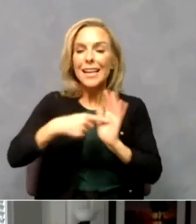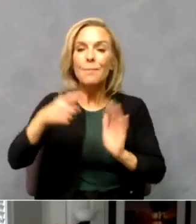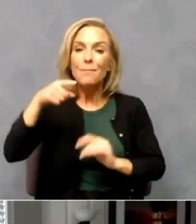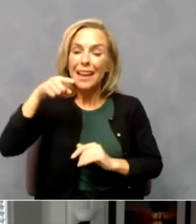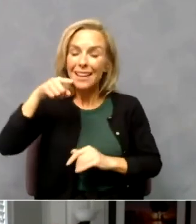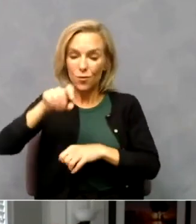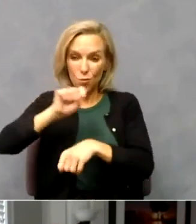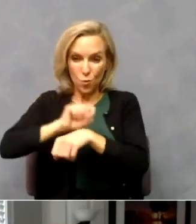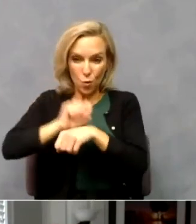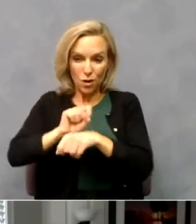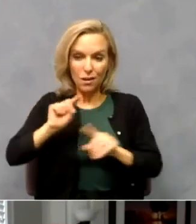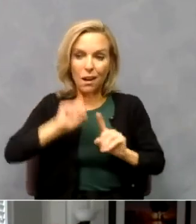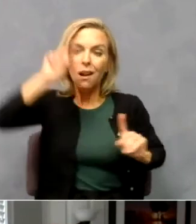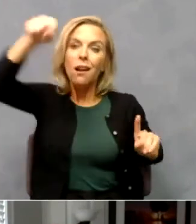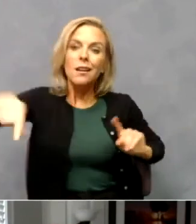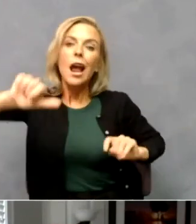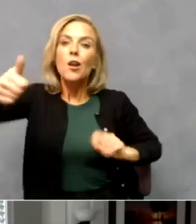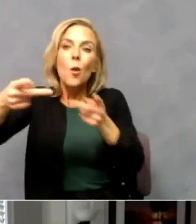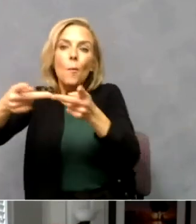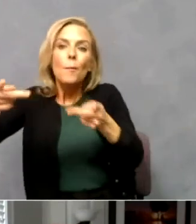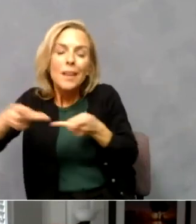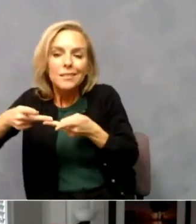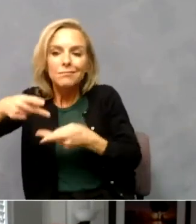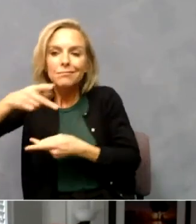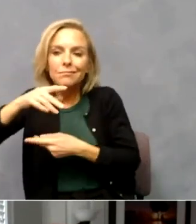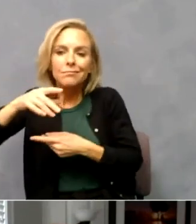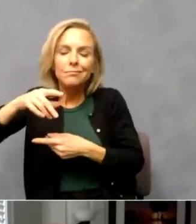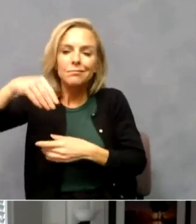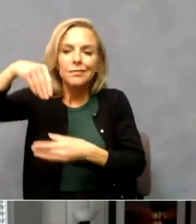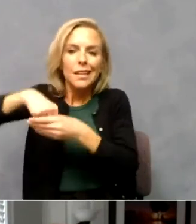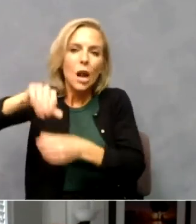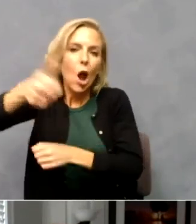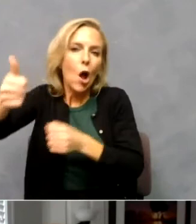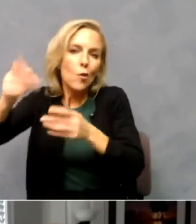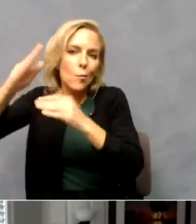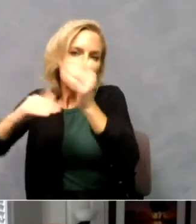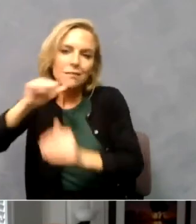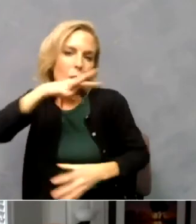wait until a later phase. We're trying to get these locations safe, and I'll